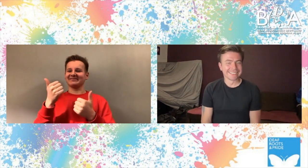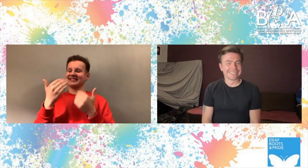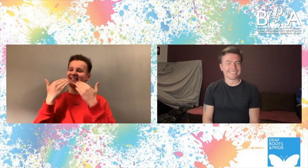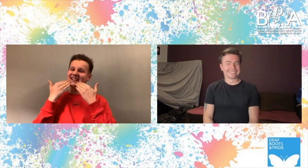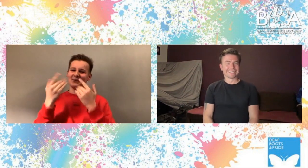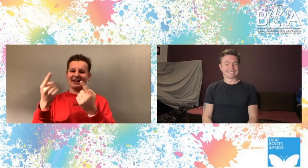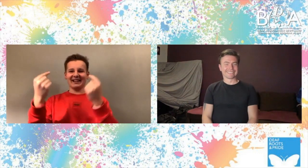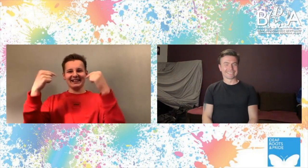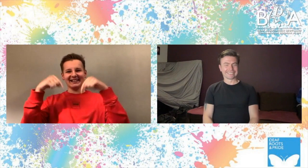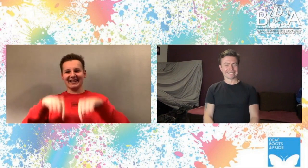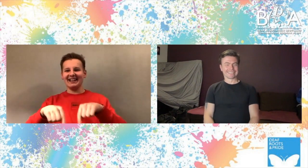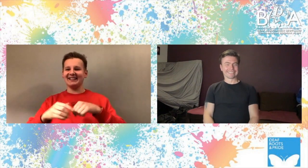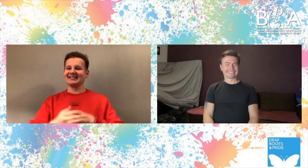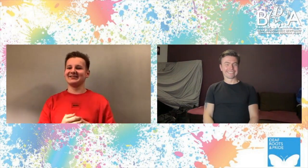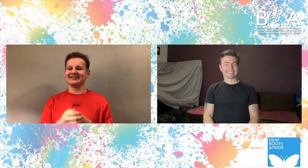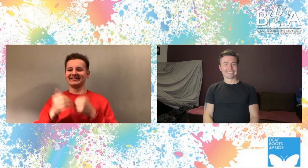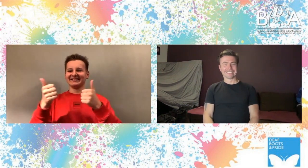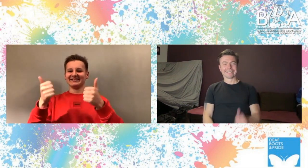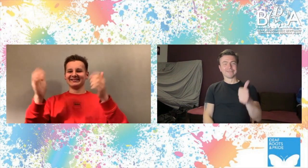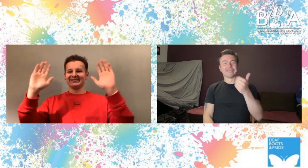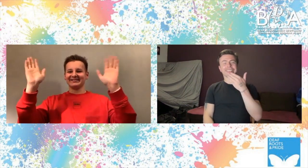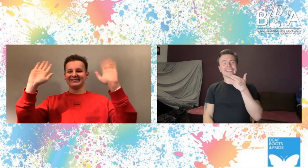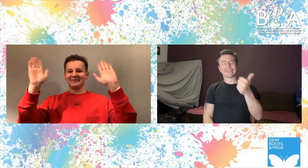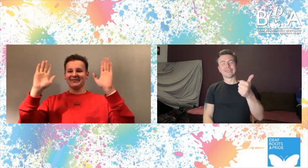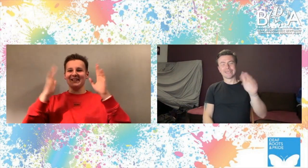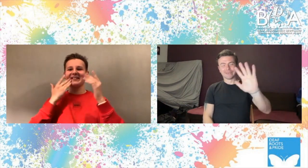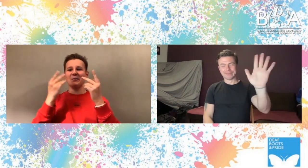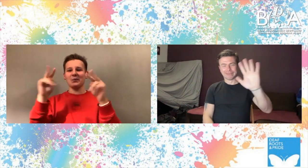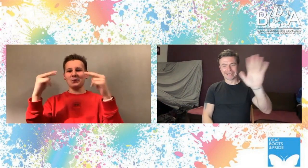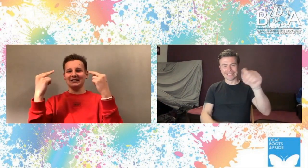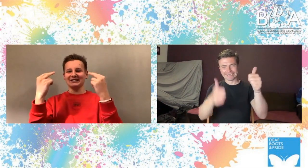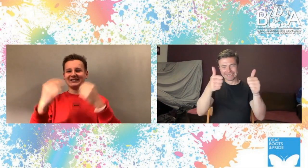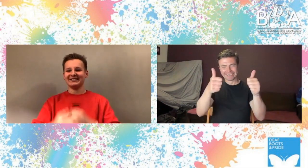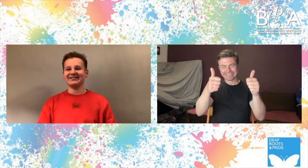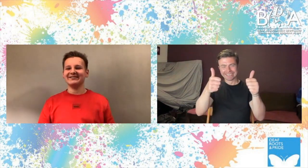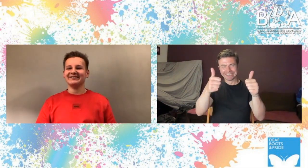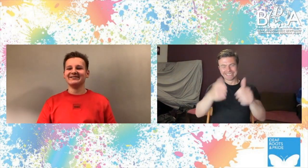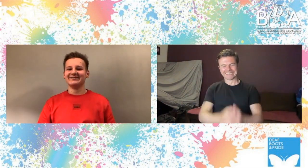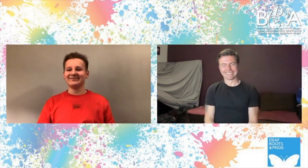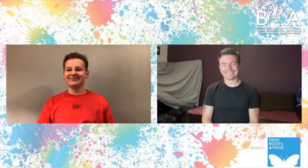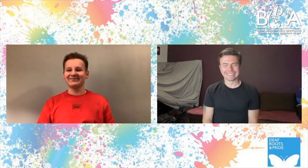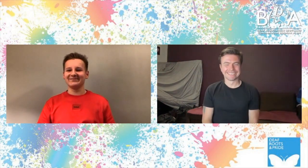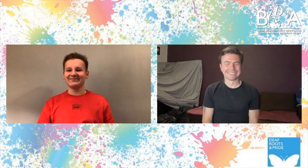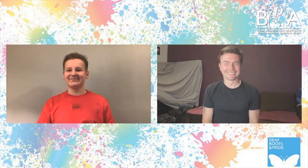Thank you again for your time. Goodbye.